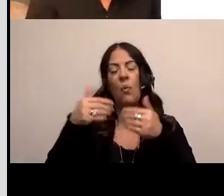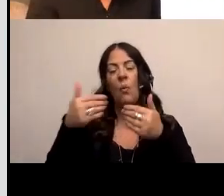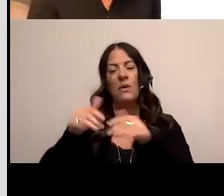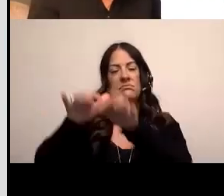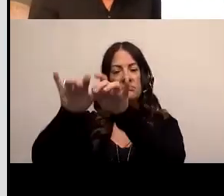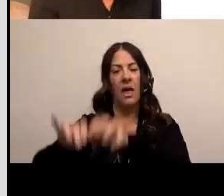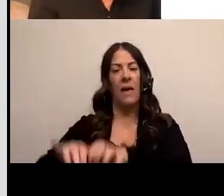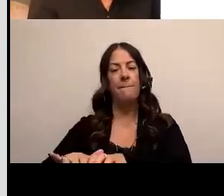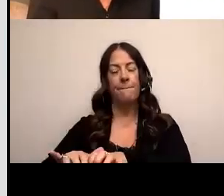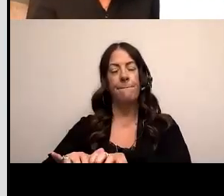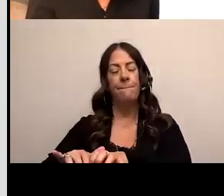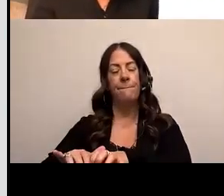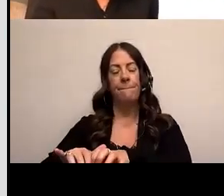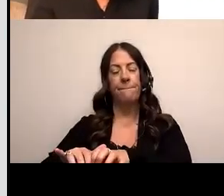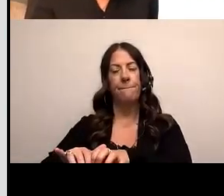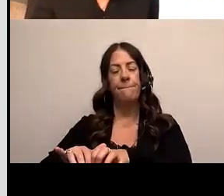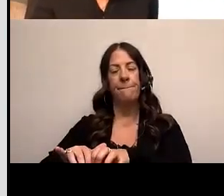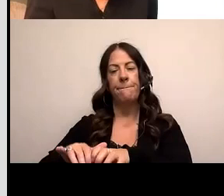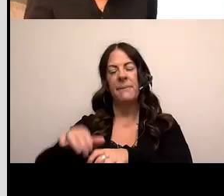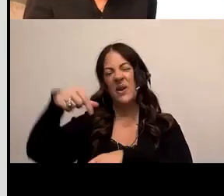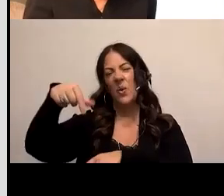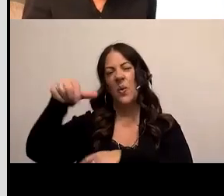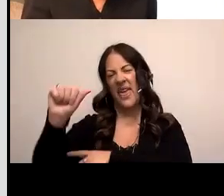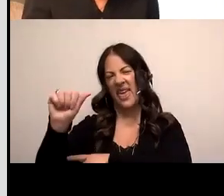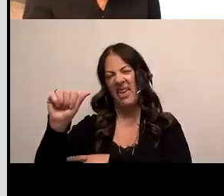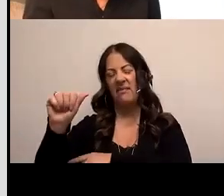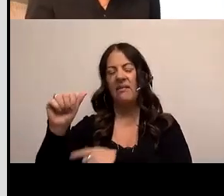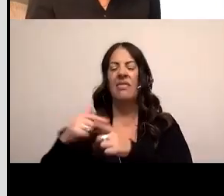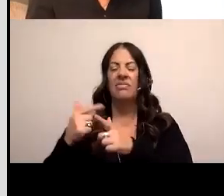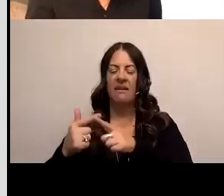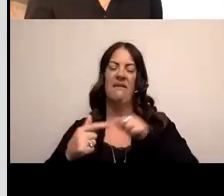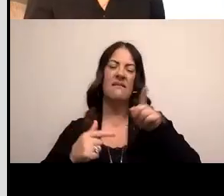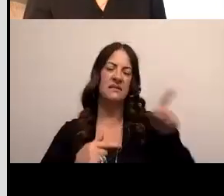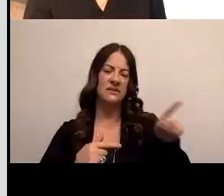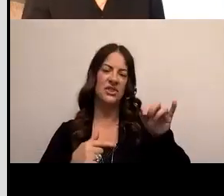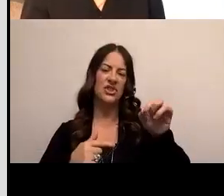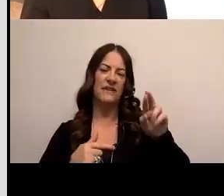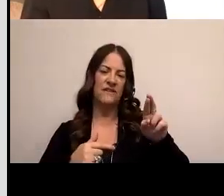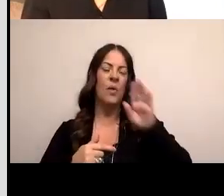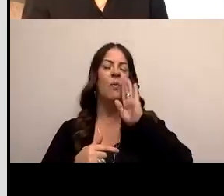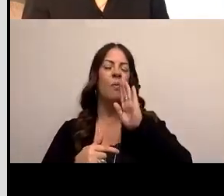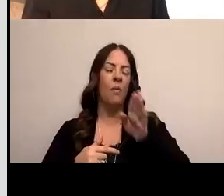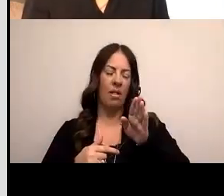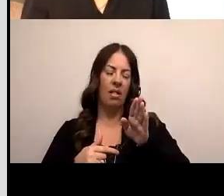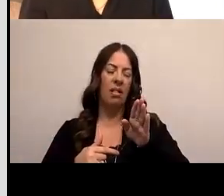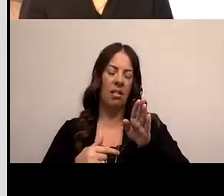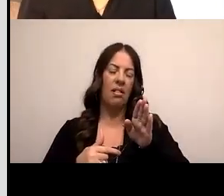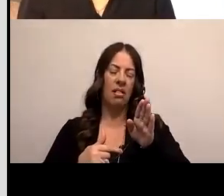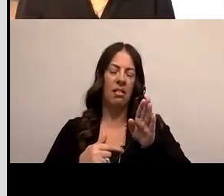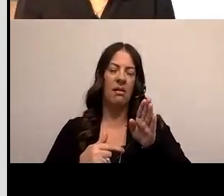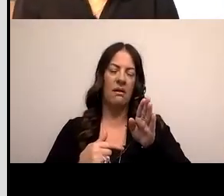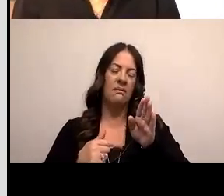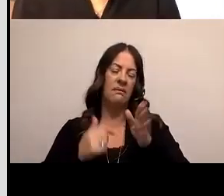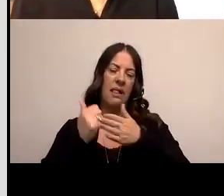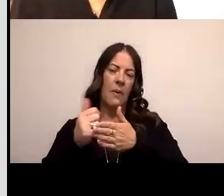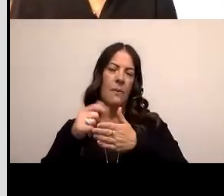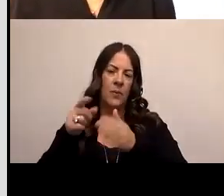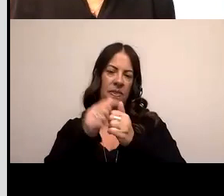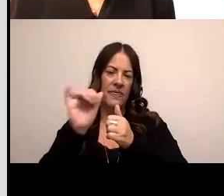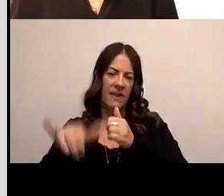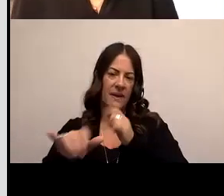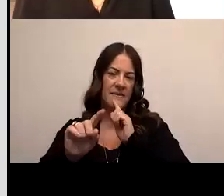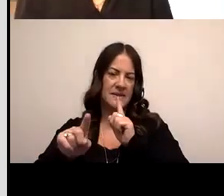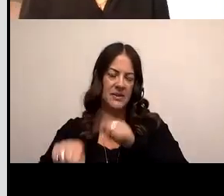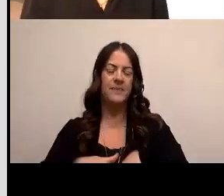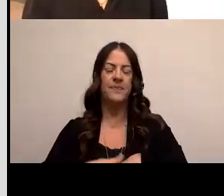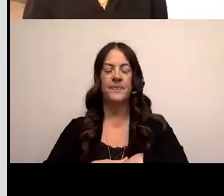STUFF IN THE PRESENTATION. BUT I WANT TO THANK SHERI FARINHA AND NORCAL SERVICE FOR DEAF AND HARD-OF-HEARING